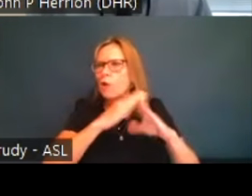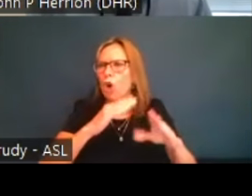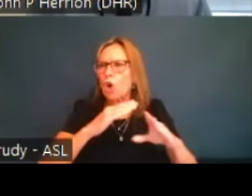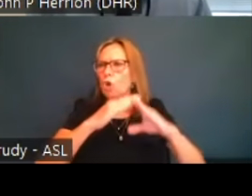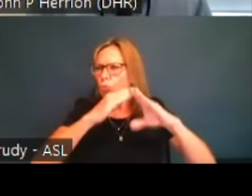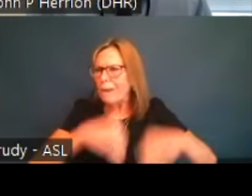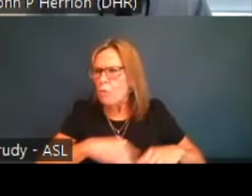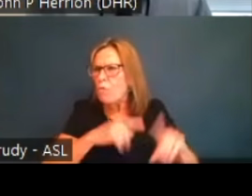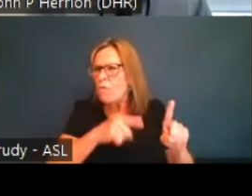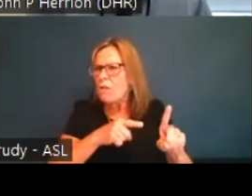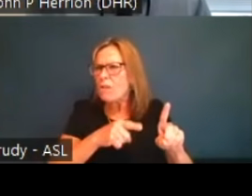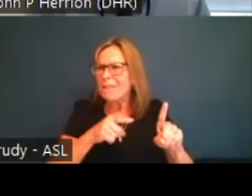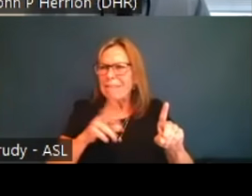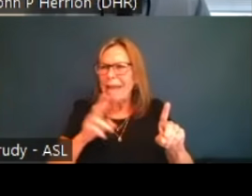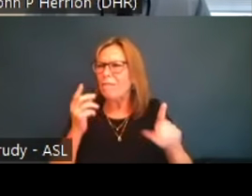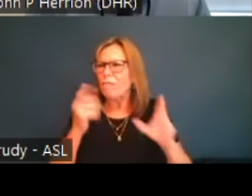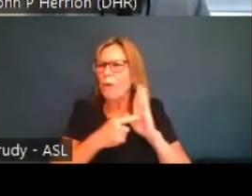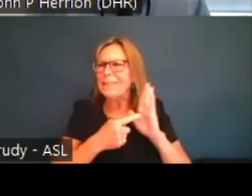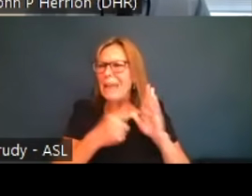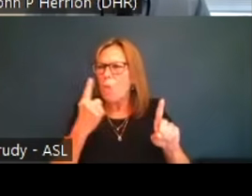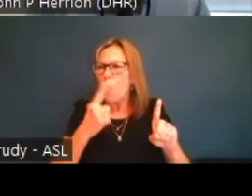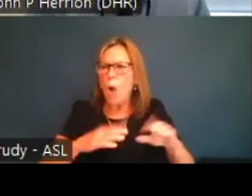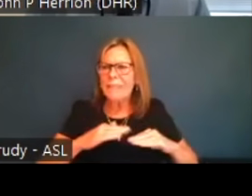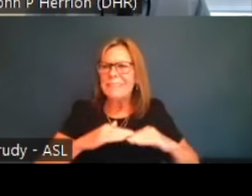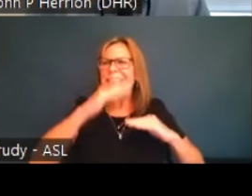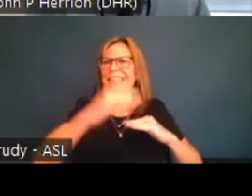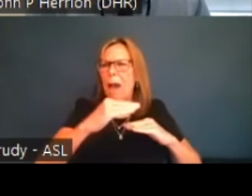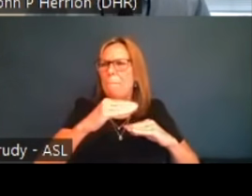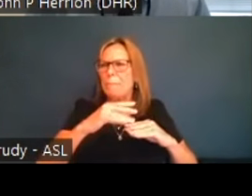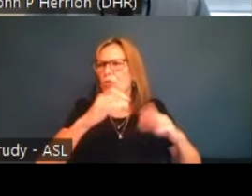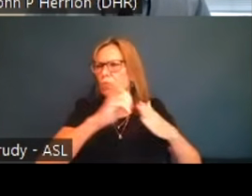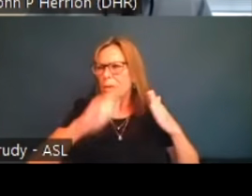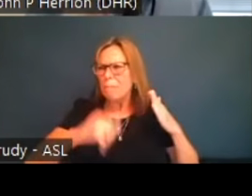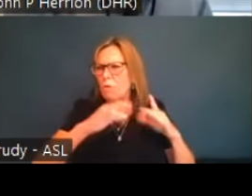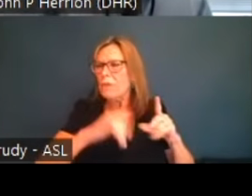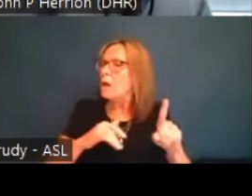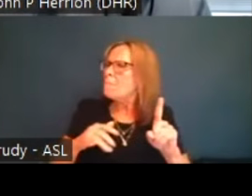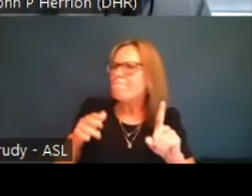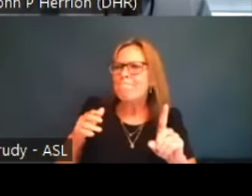I know there's an outfit Called Barrier-free Living, I want to say they're in Long Island, I don't know if they'